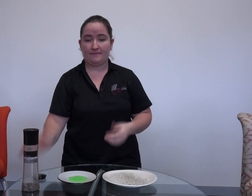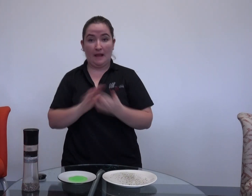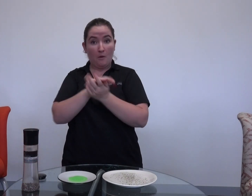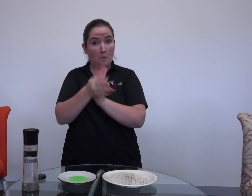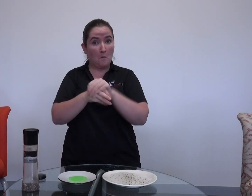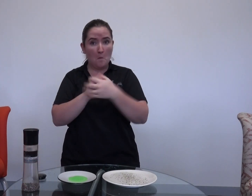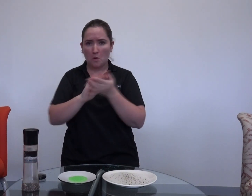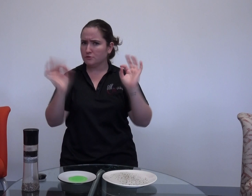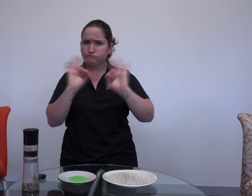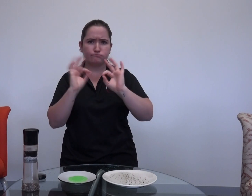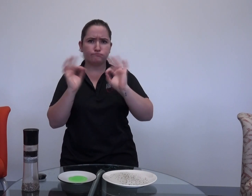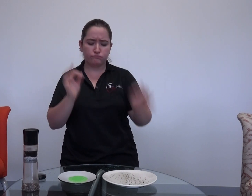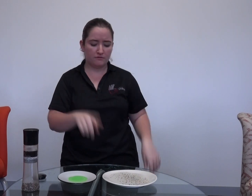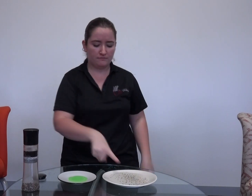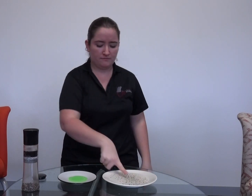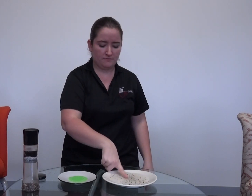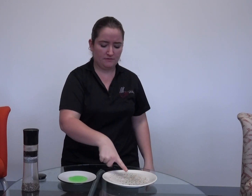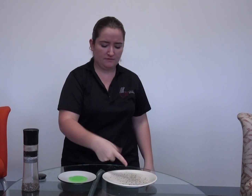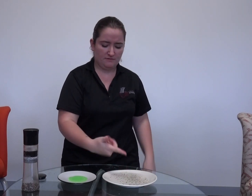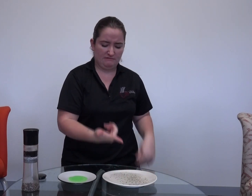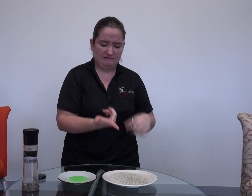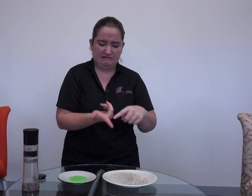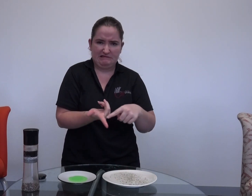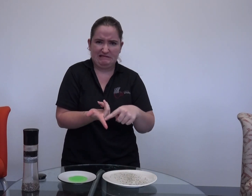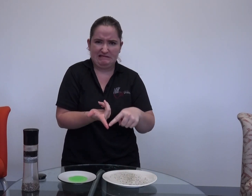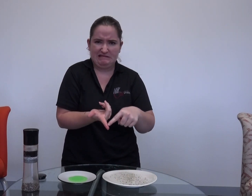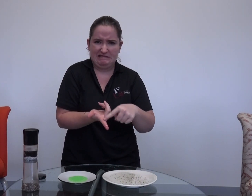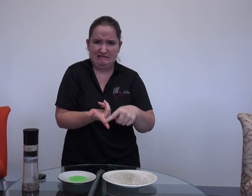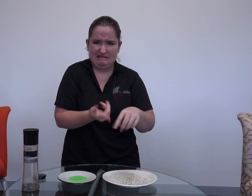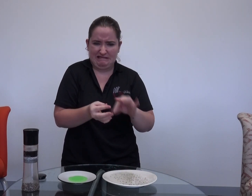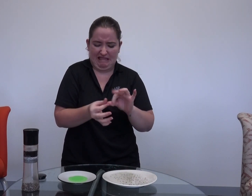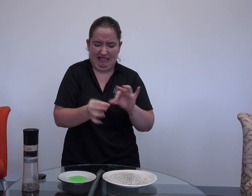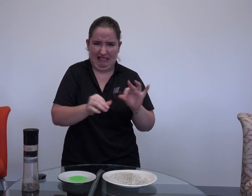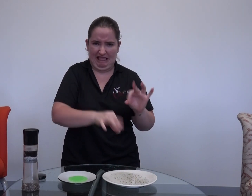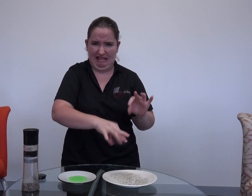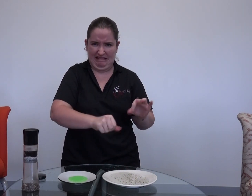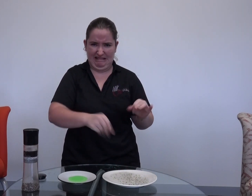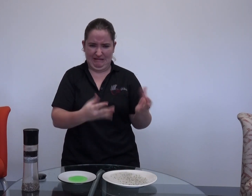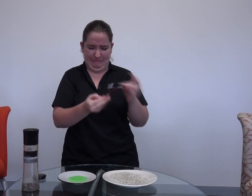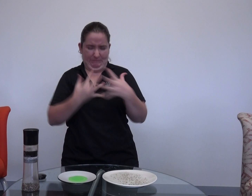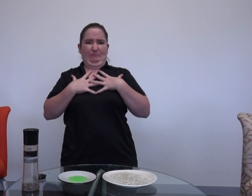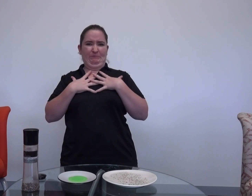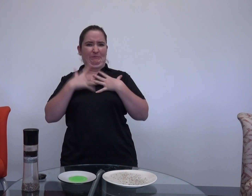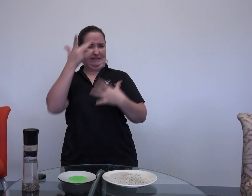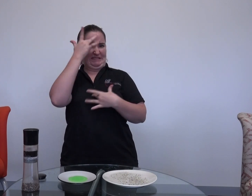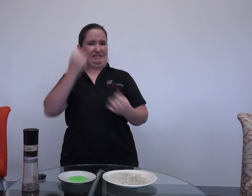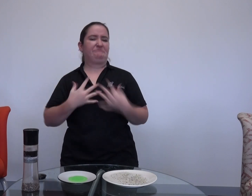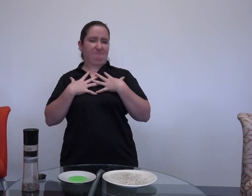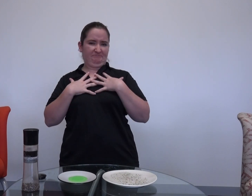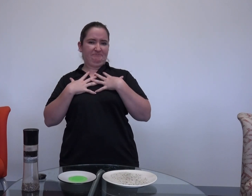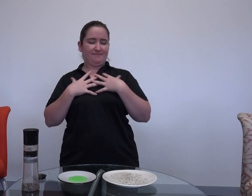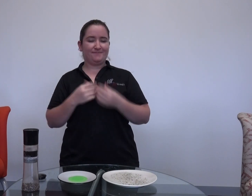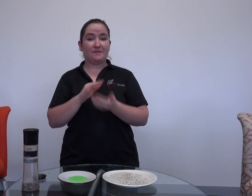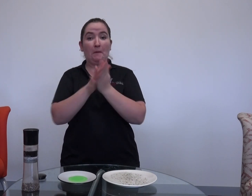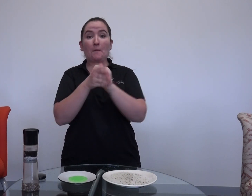If you have not washed your hands, the coronavirus (pepper) will be stuck on your hands. Then you'll be infected.